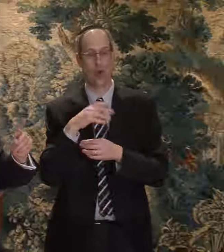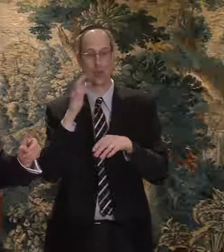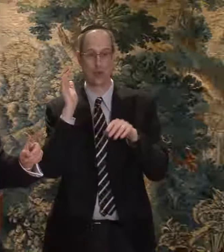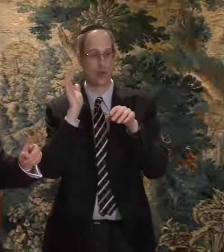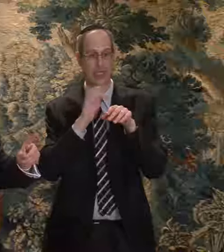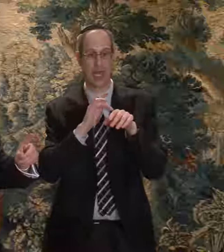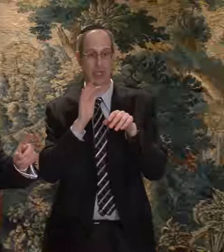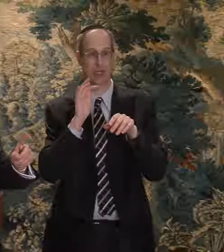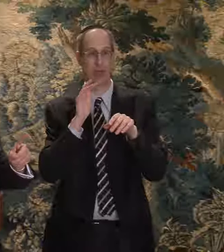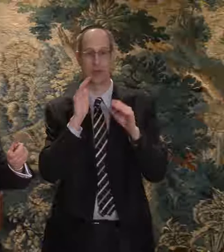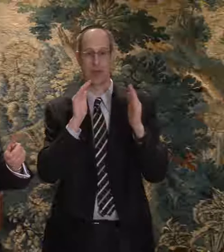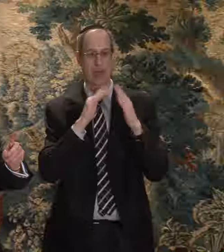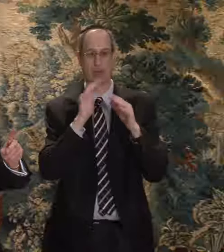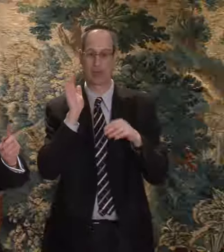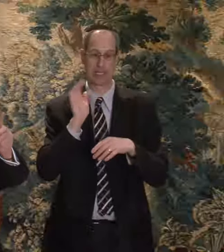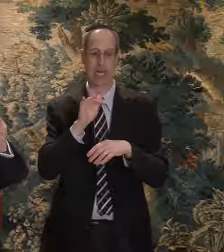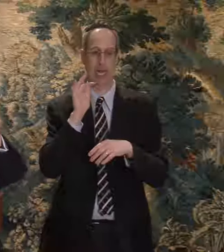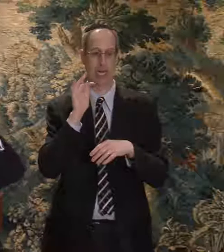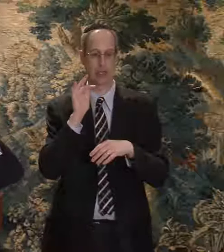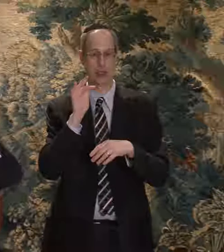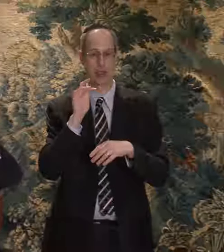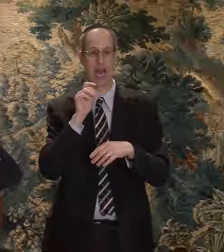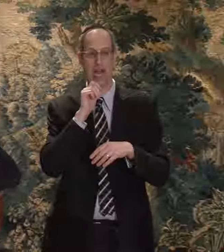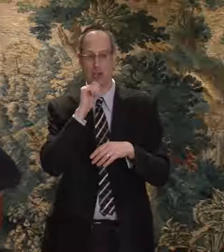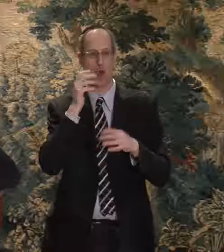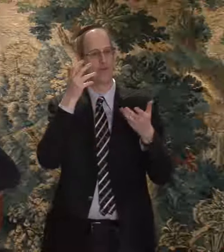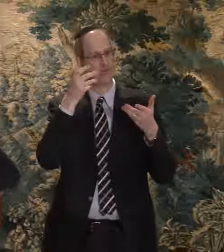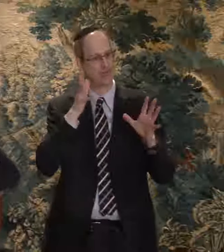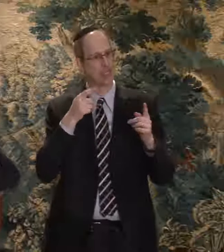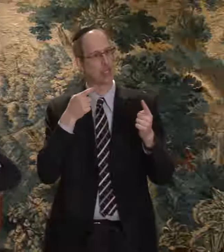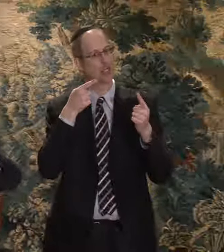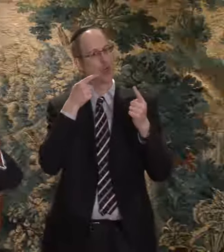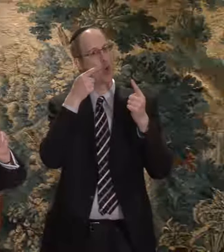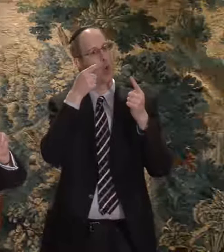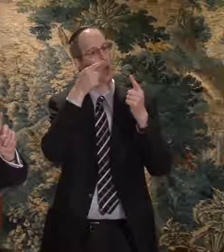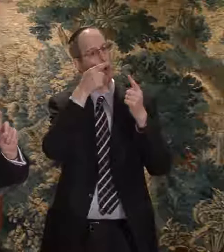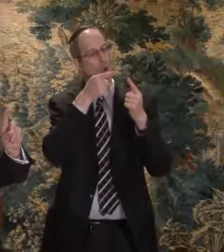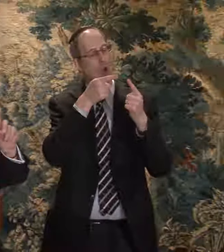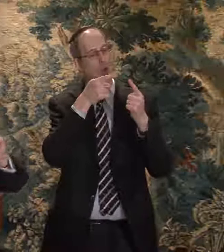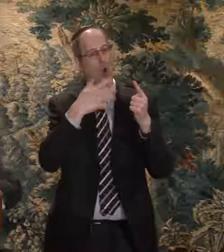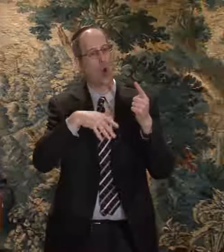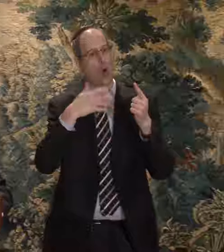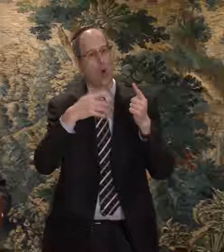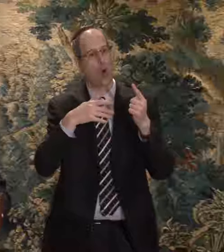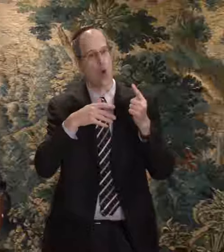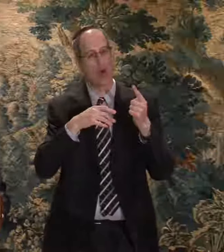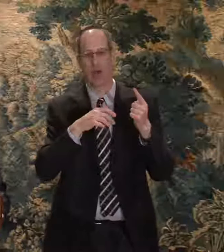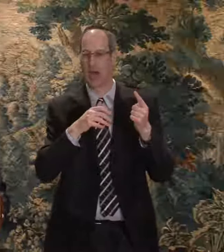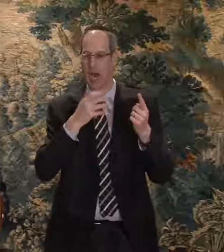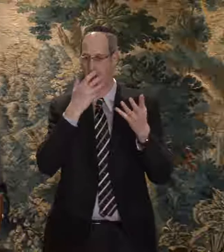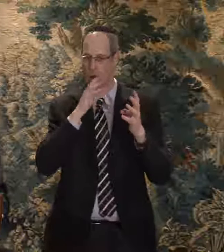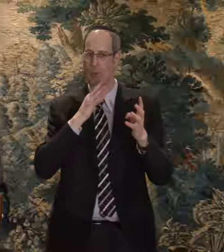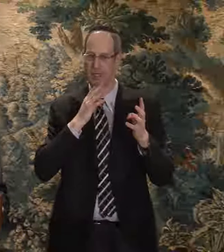who just touches the mountain and doesn't finish the goal doesn't climb to the top or you've a there don't even want to say that's not what life is all